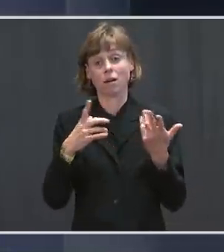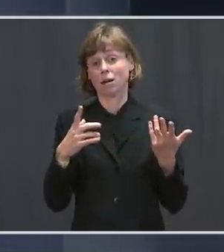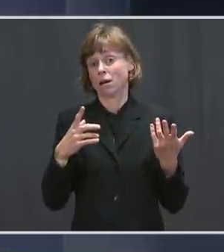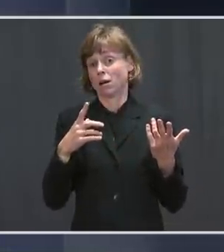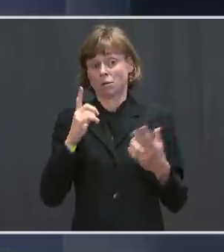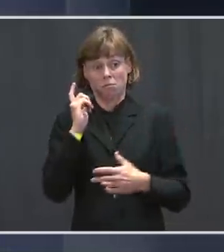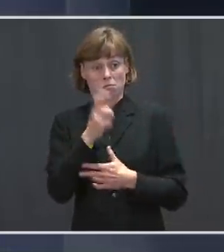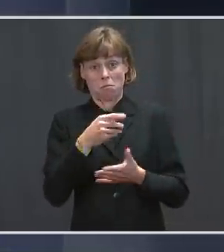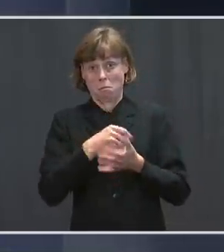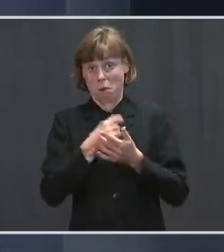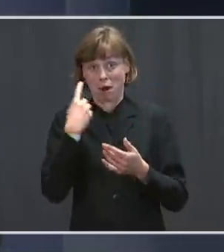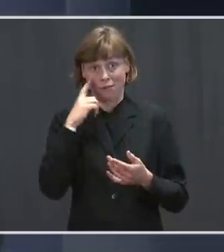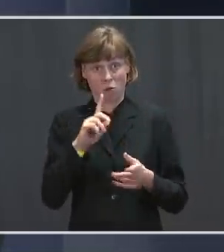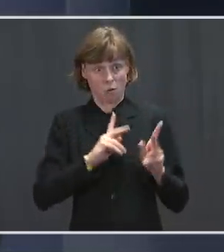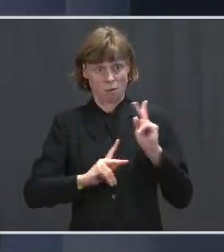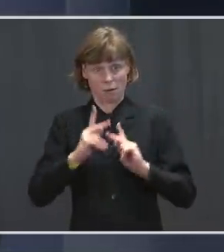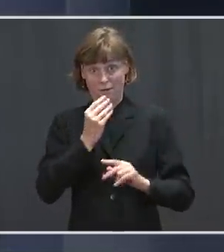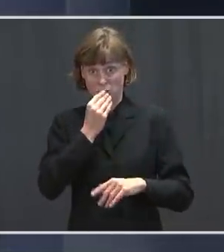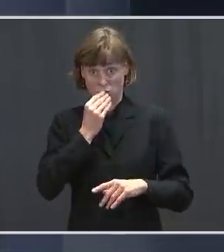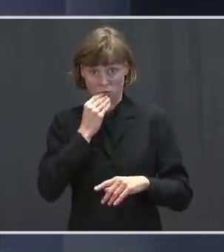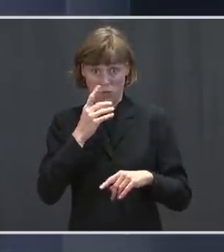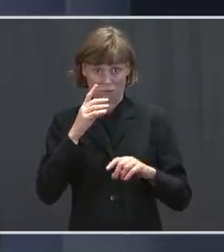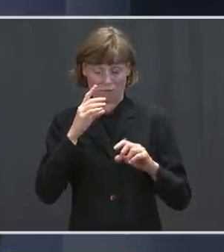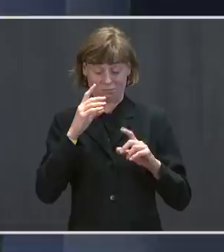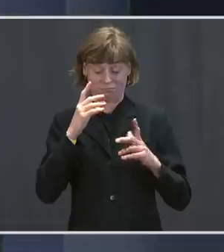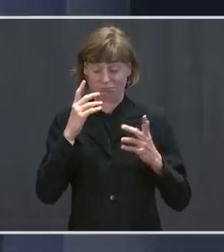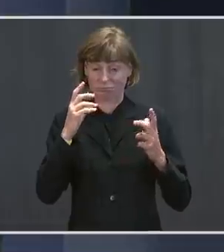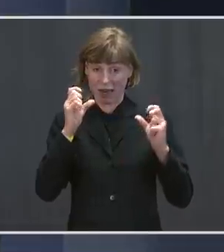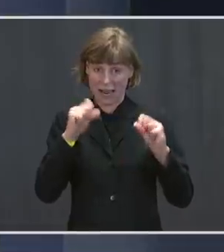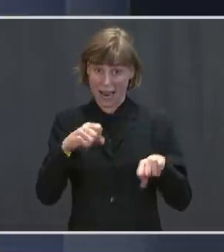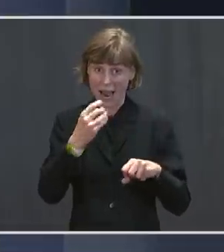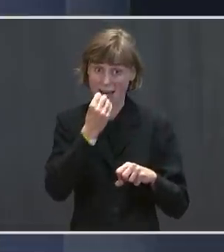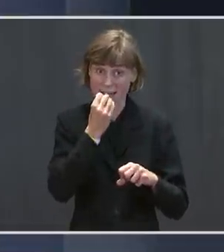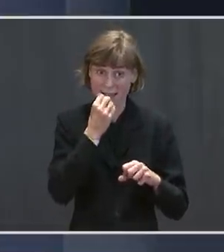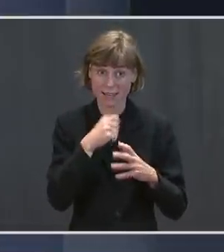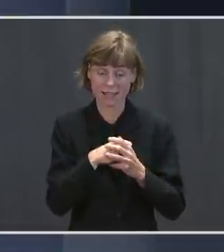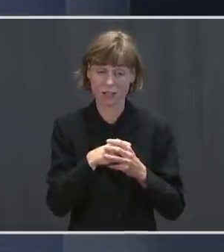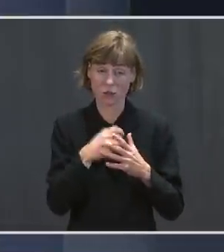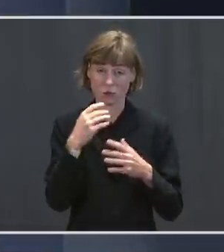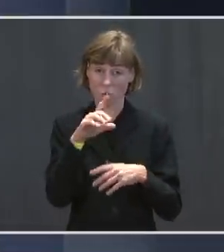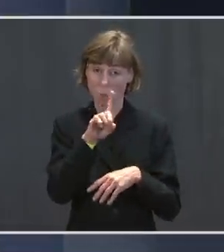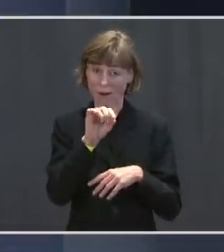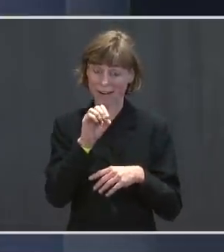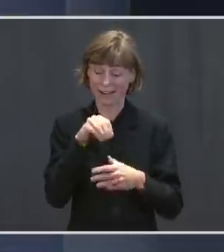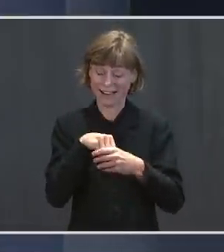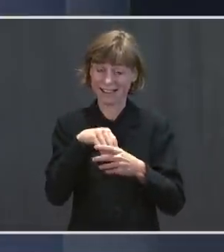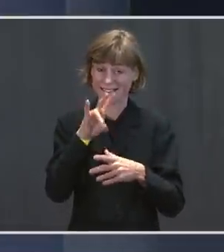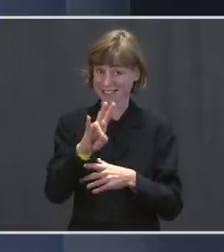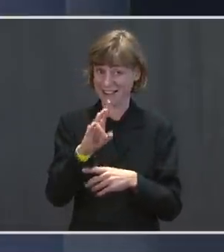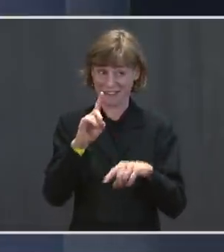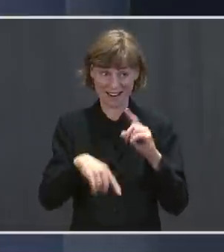is worried about that, is able to do that. As you know, there's a process that will be ongoing on Capitol Hill